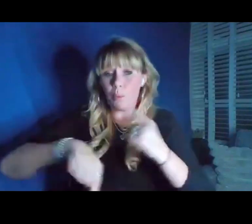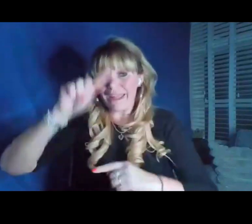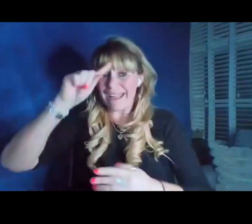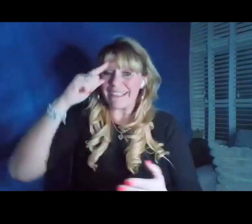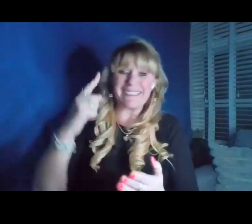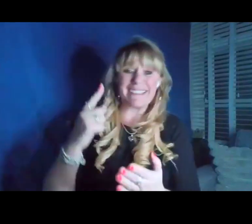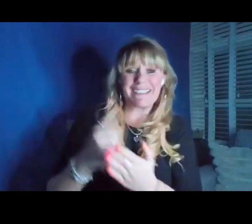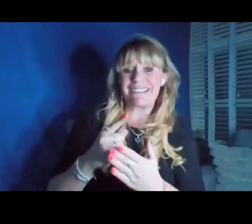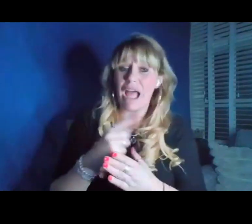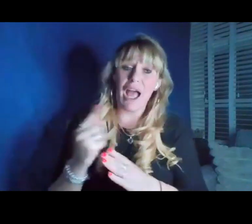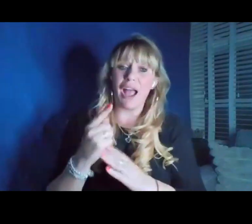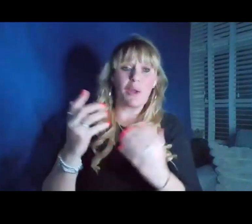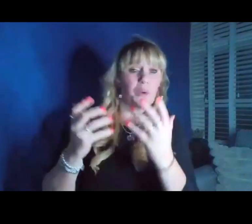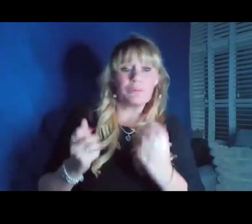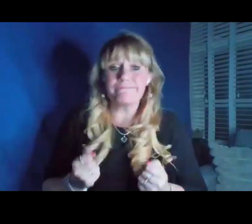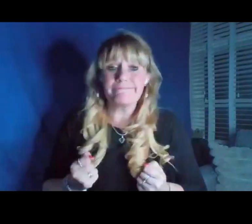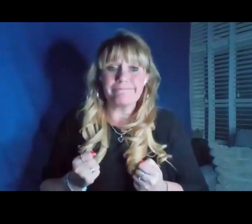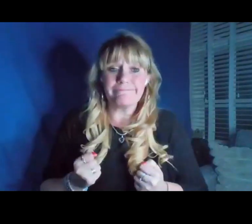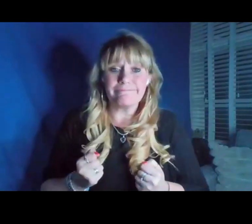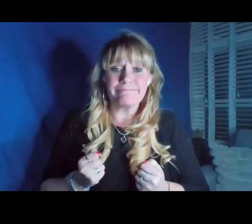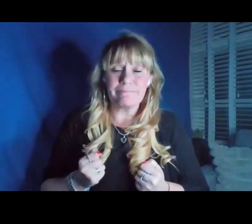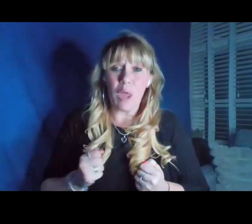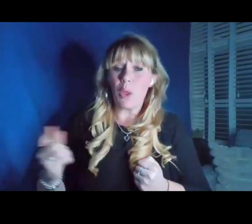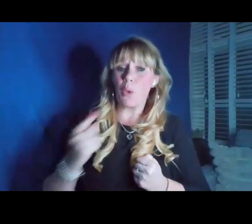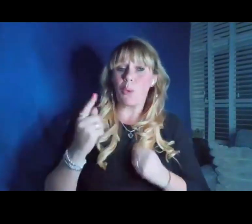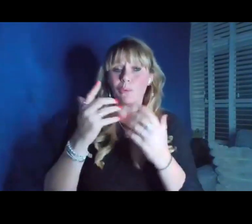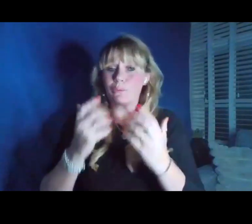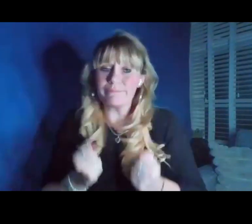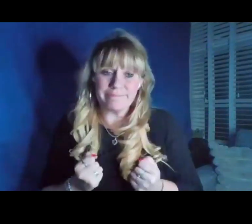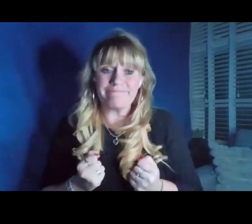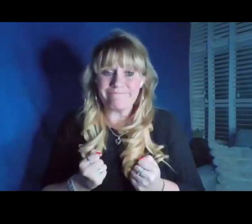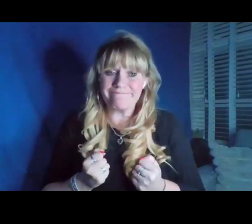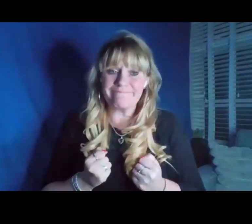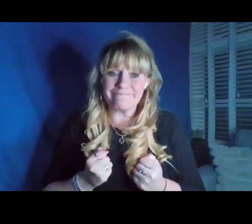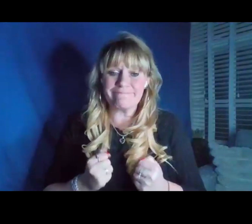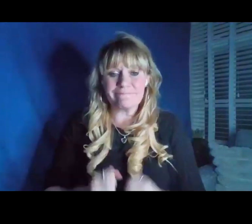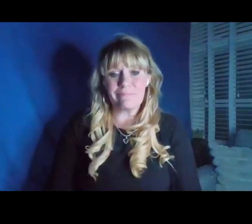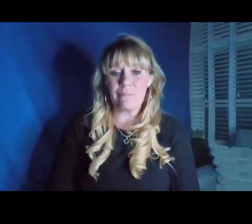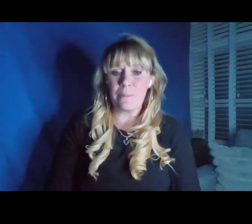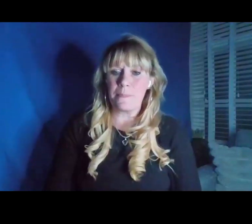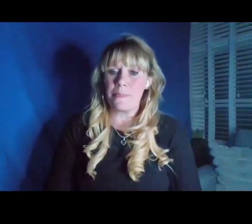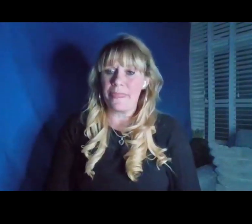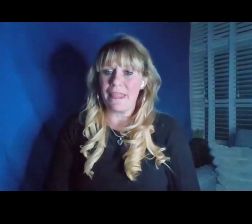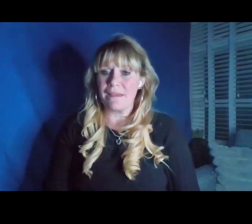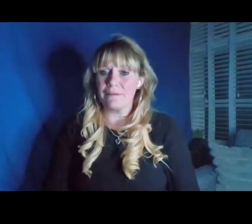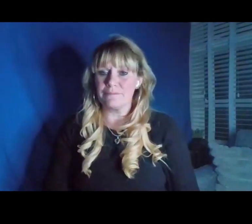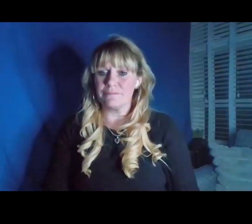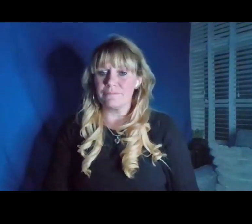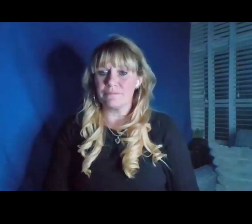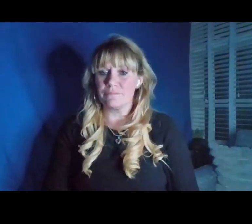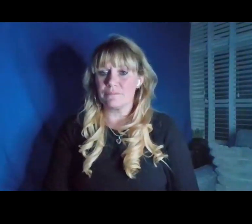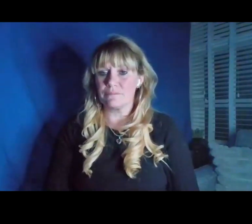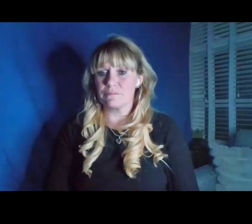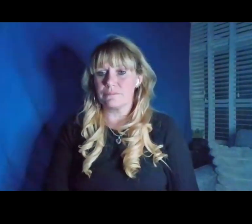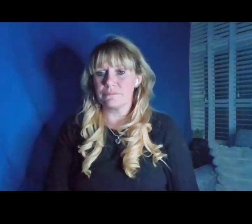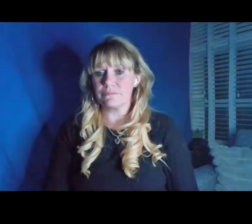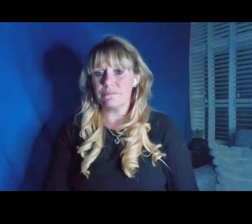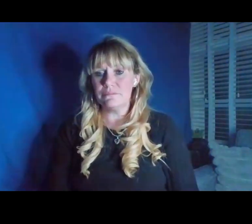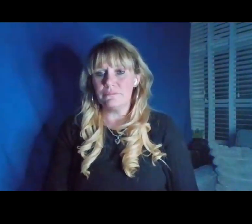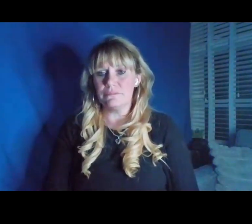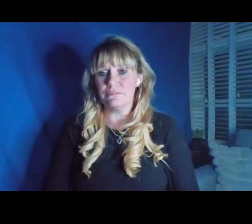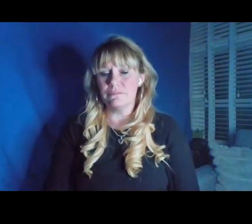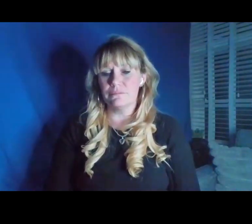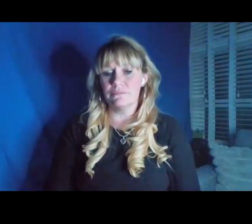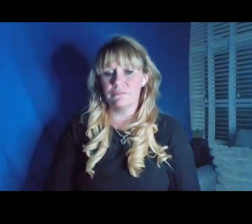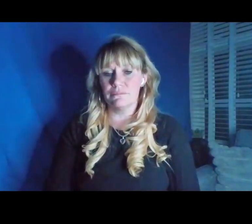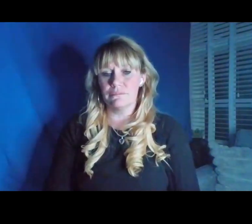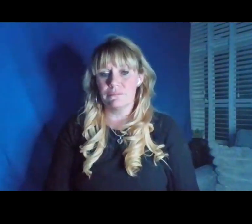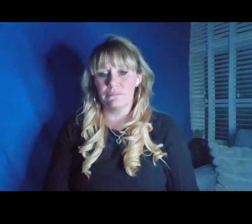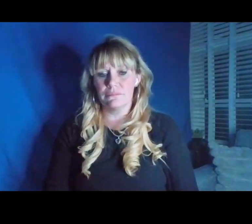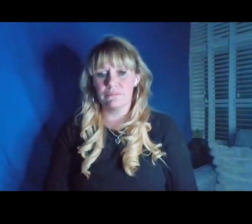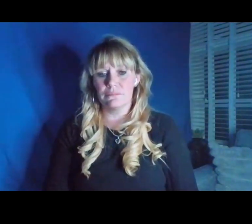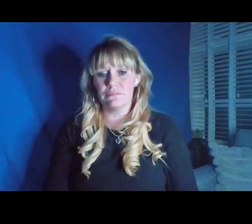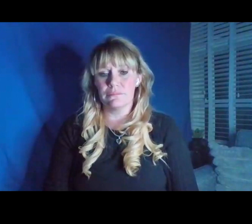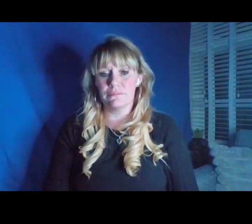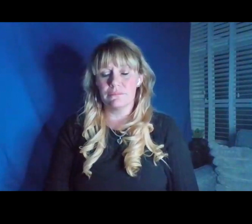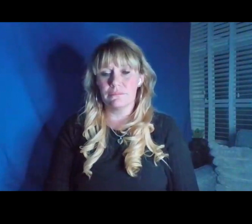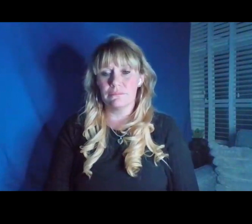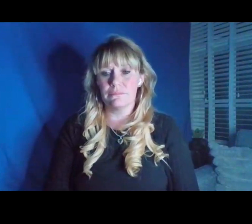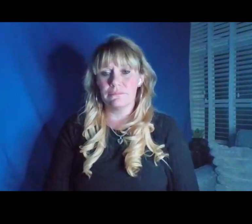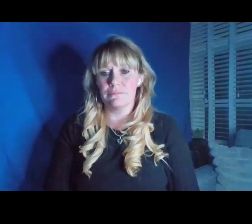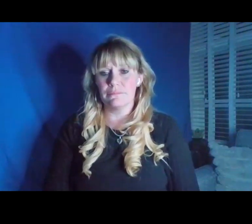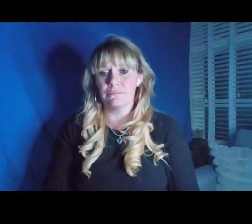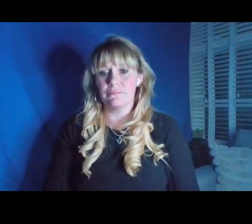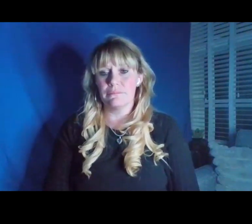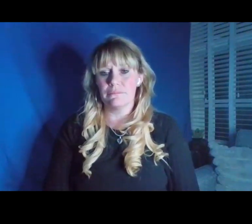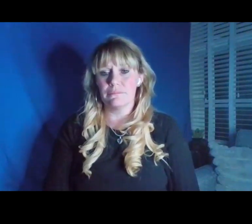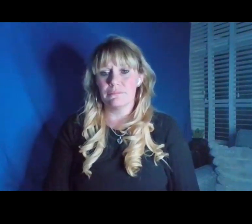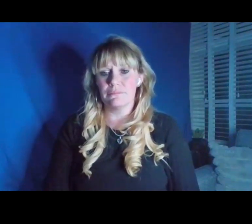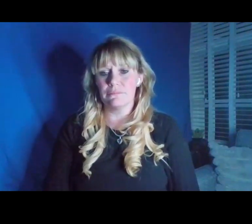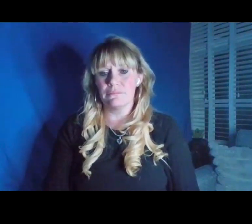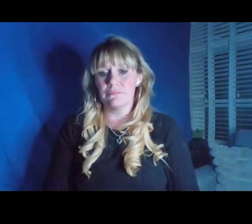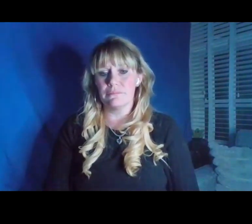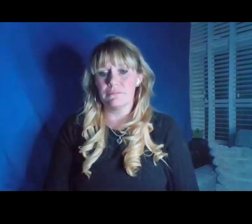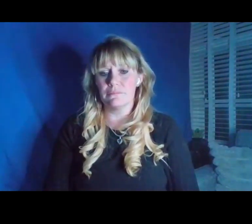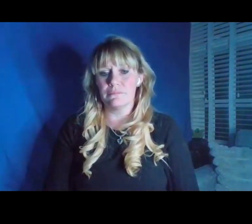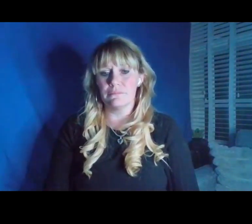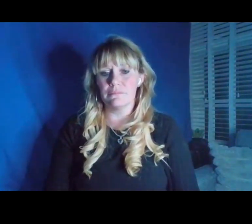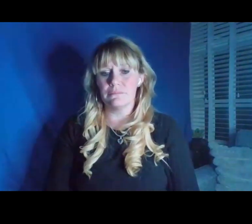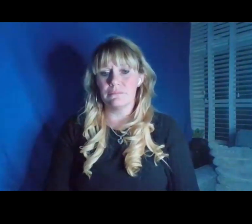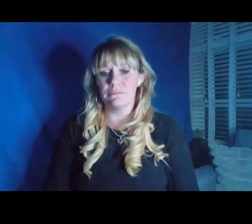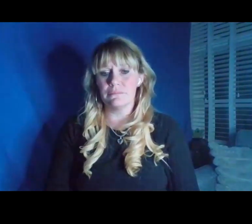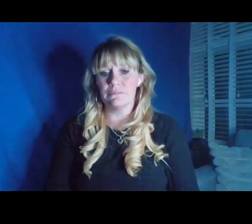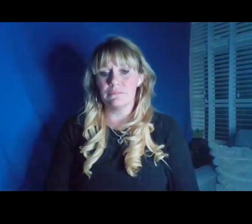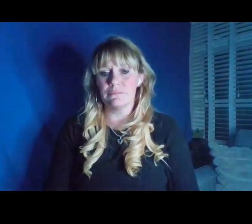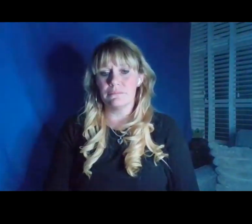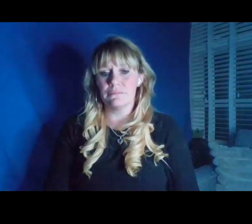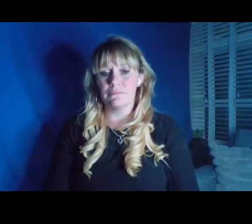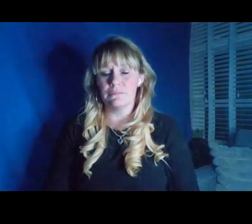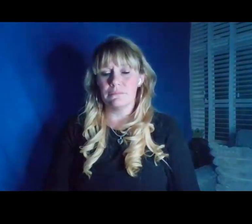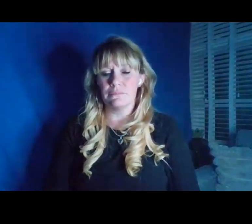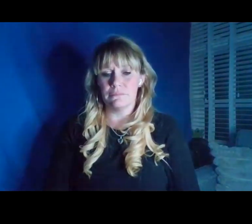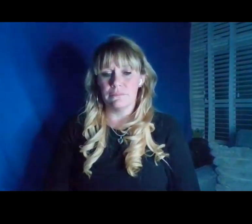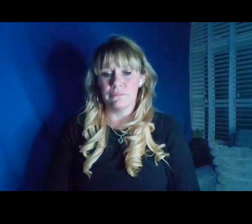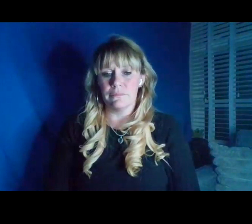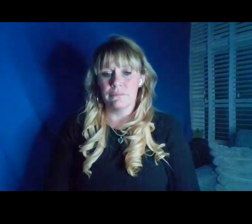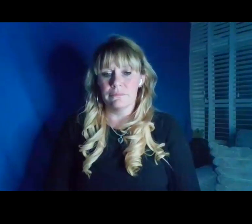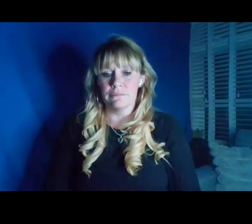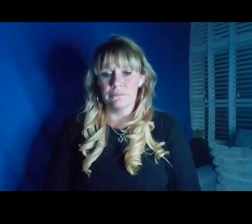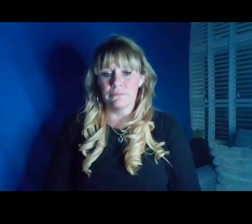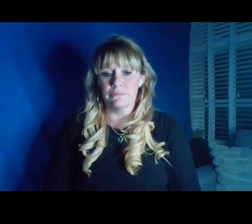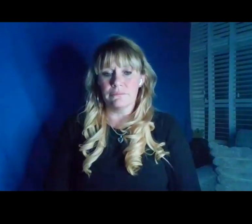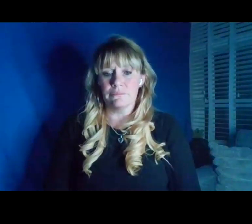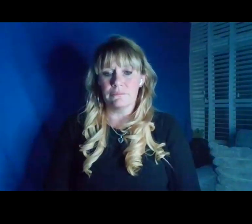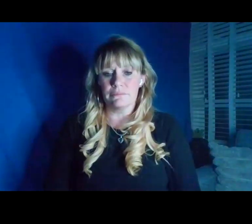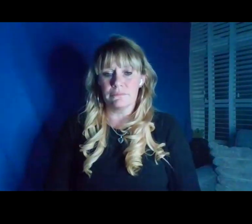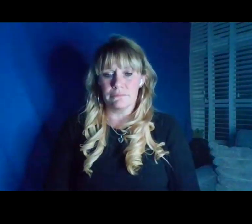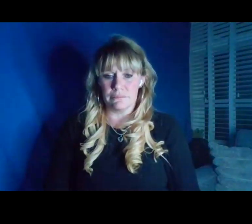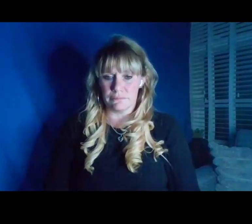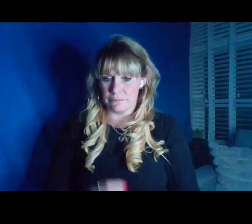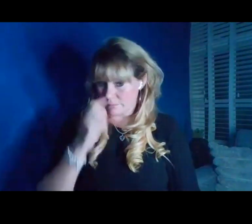We decide who crosses this time.